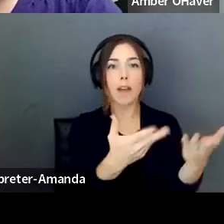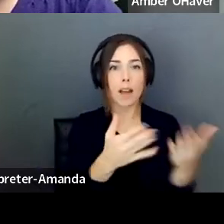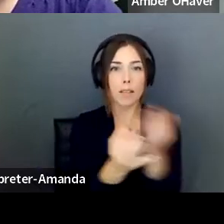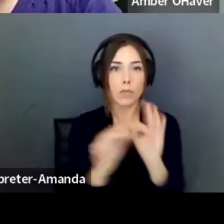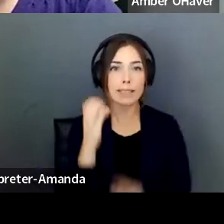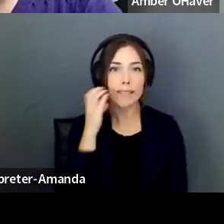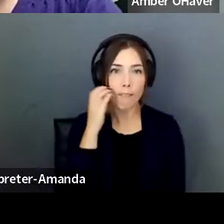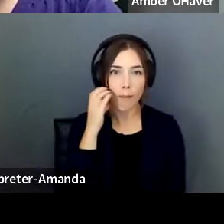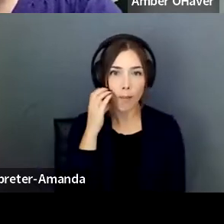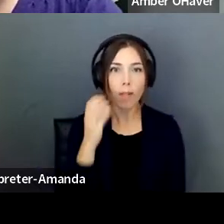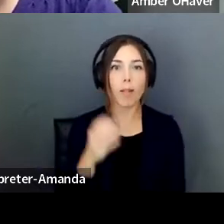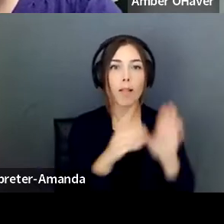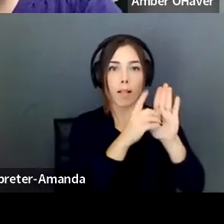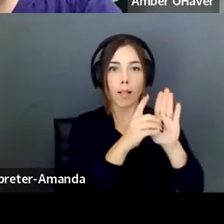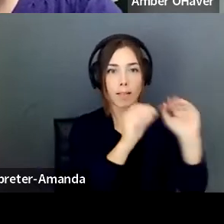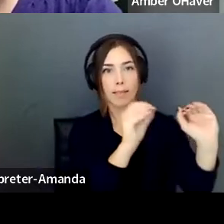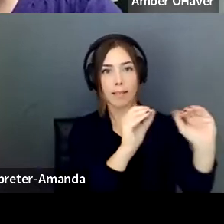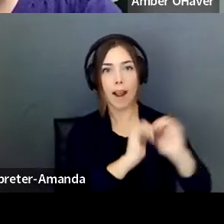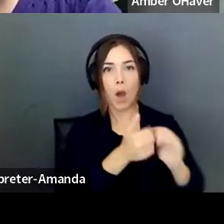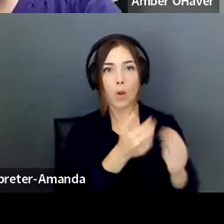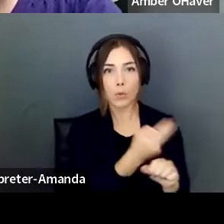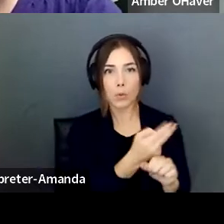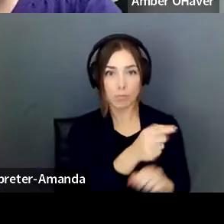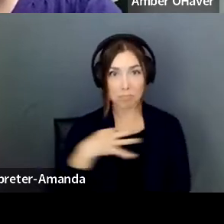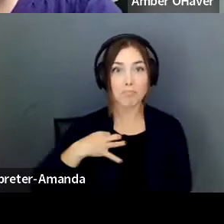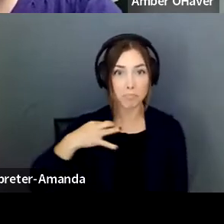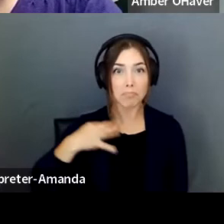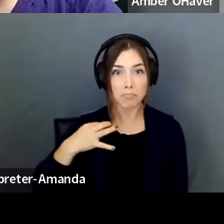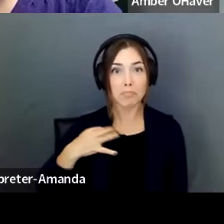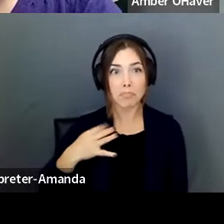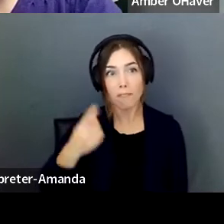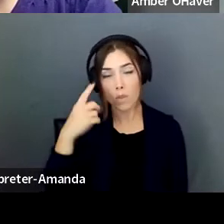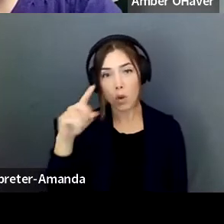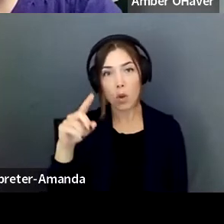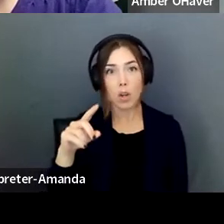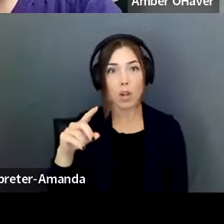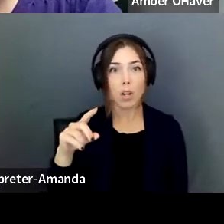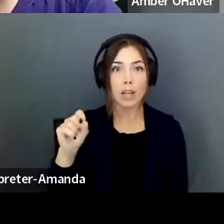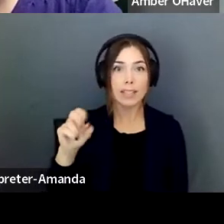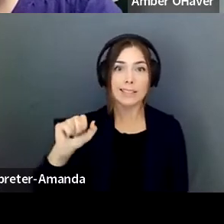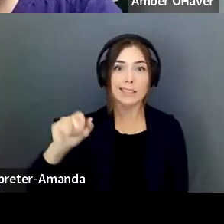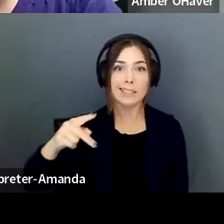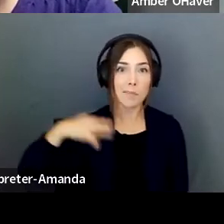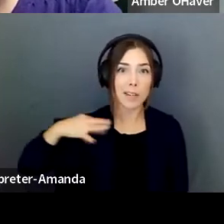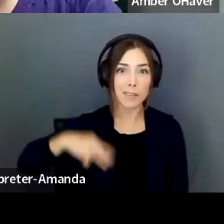Demos how to use it. She's eligible for snap benefits which food stamps here in a Pennsylvania.